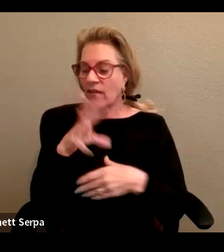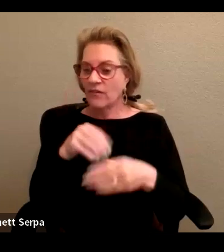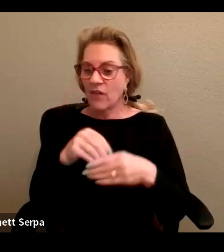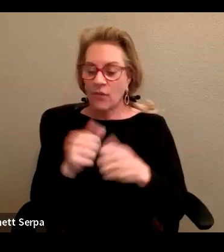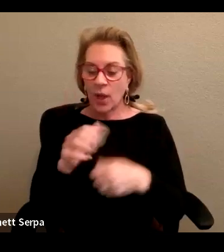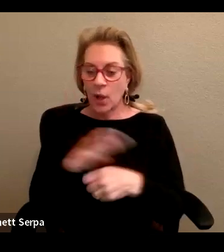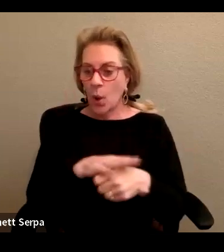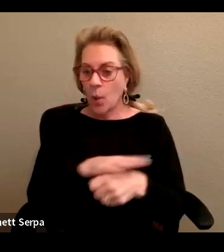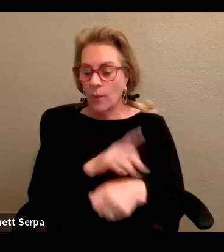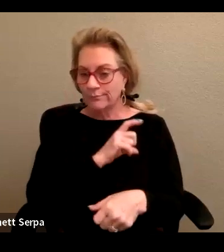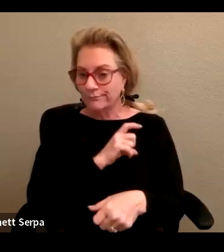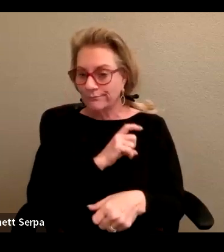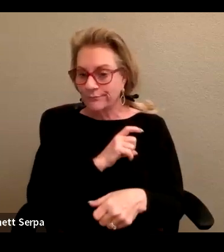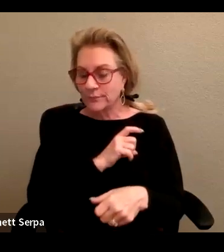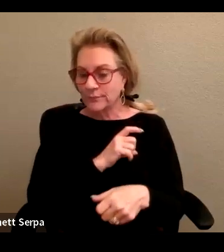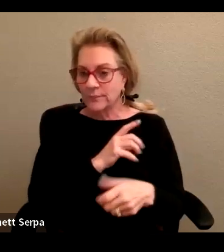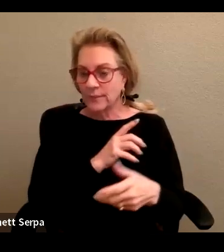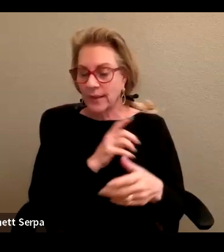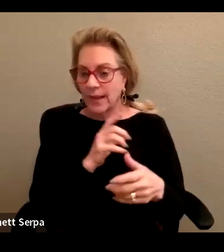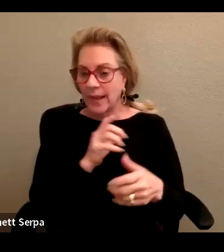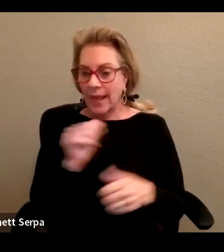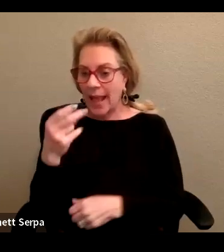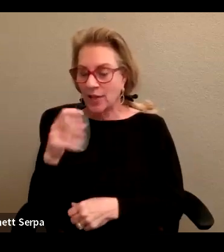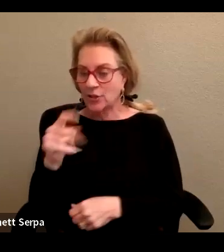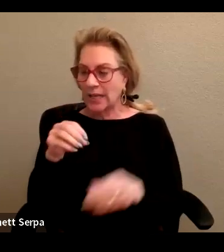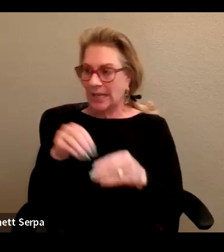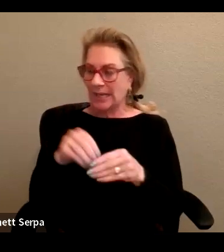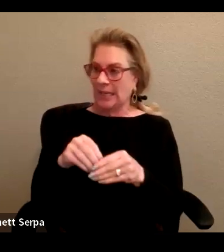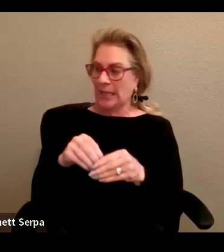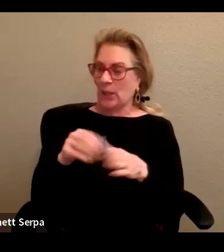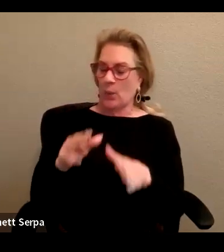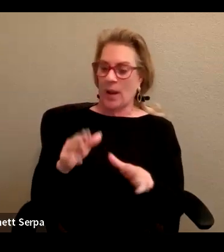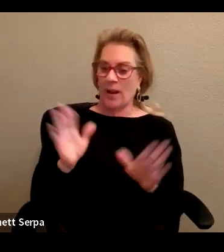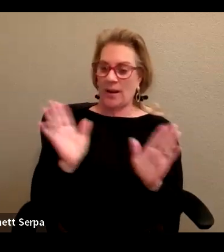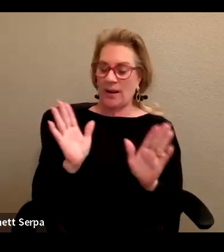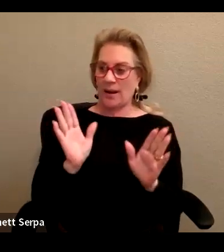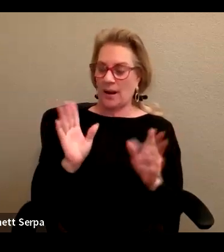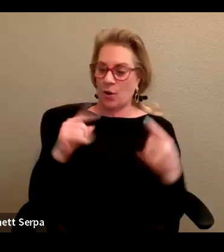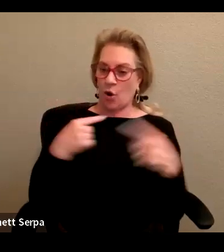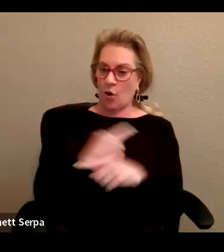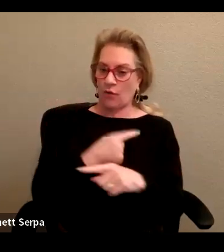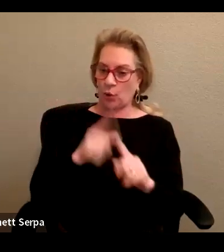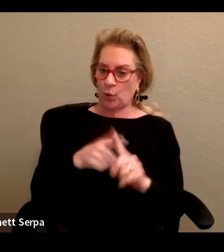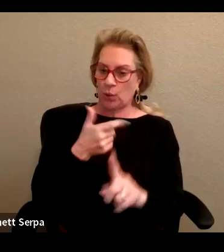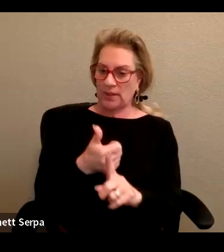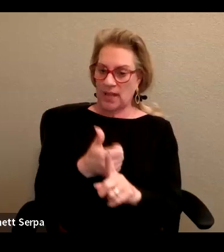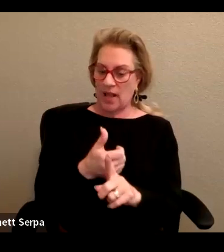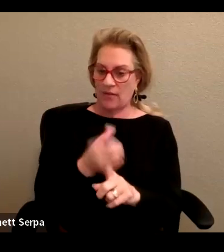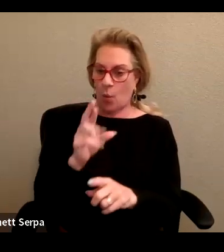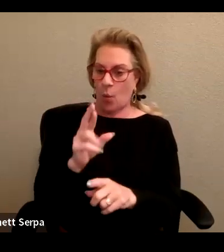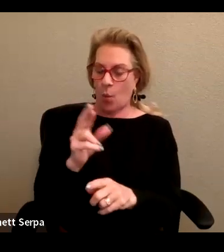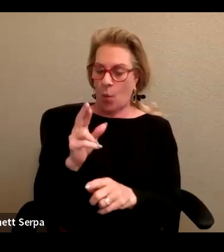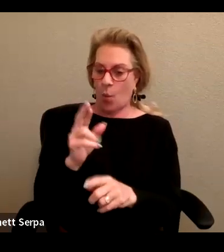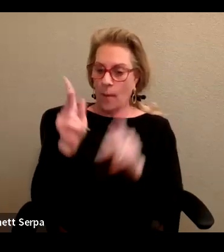enforcement um agent in a way that that may be harmful to you or that family member um you can